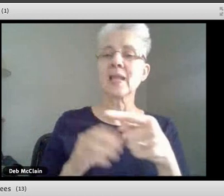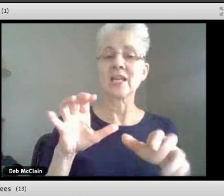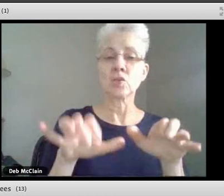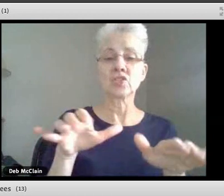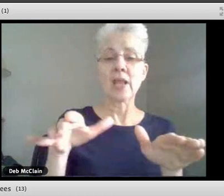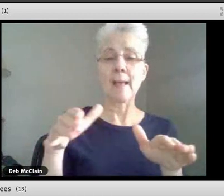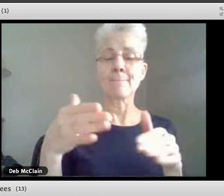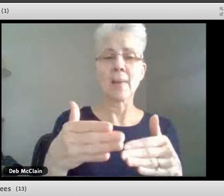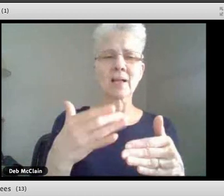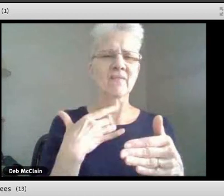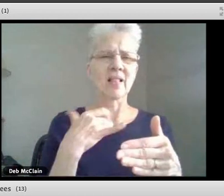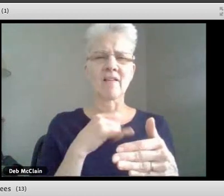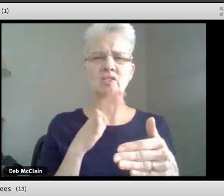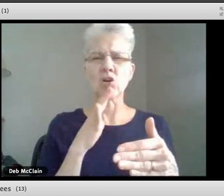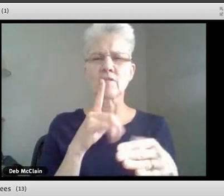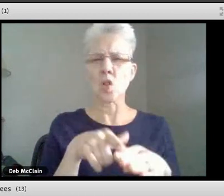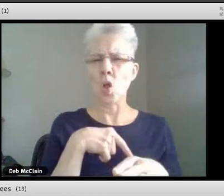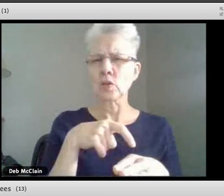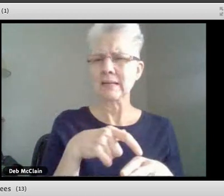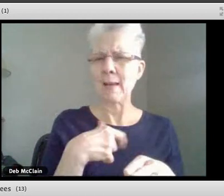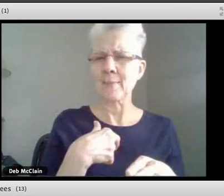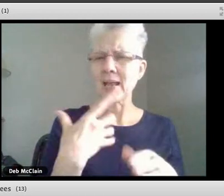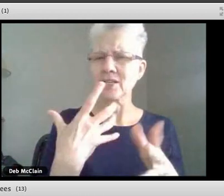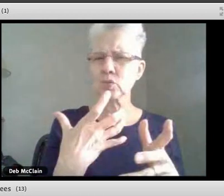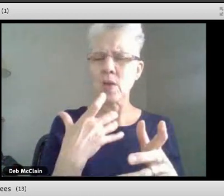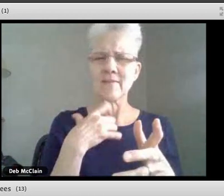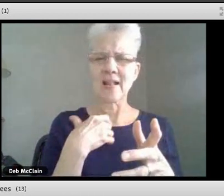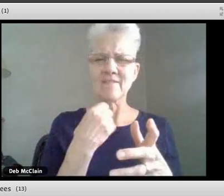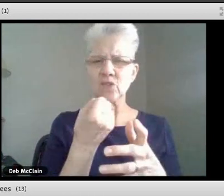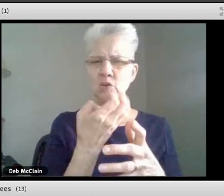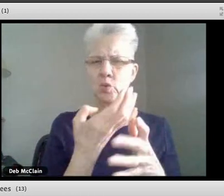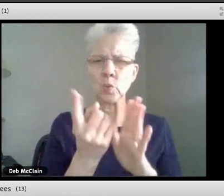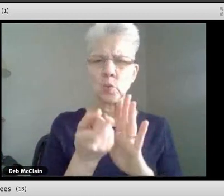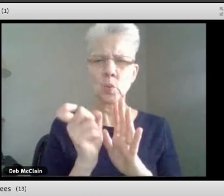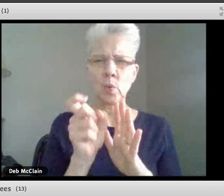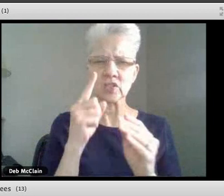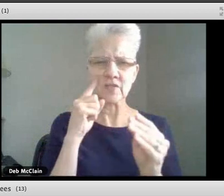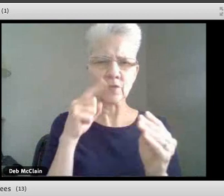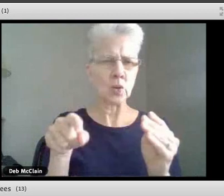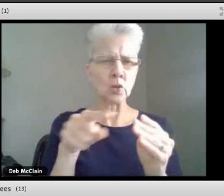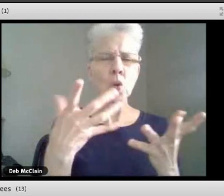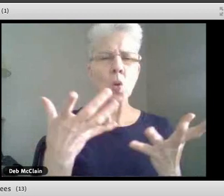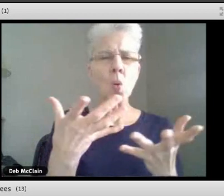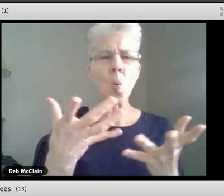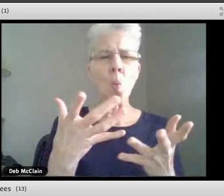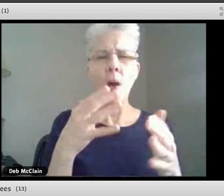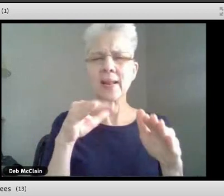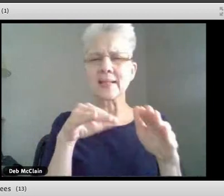and I just have a couple questions for you. What does accessibility look like at your library?